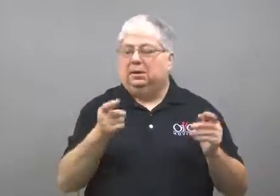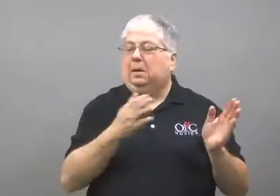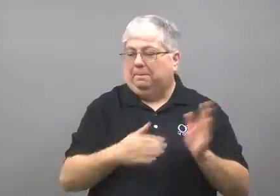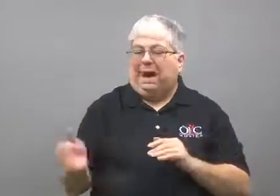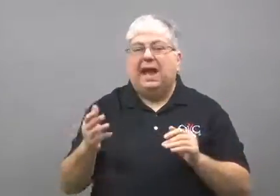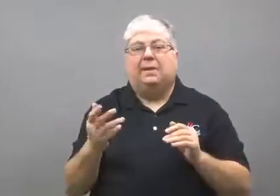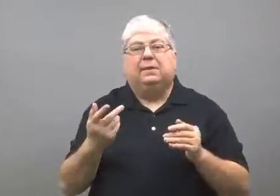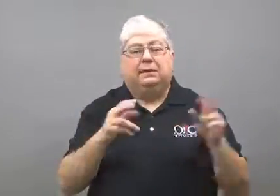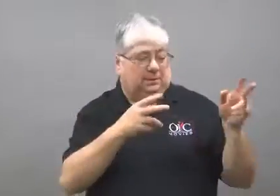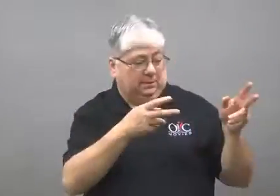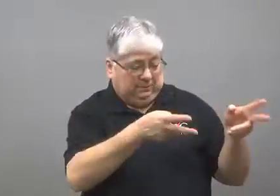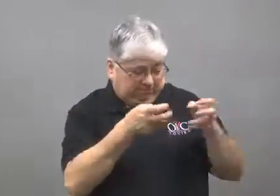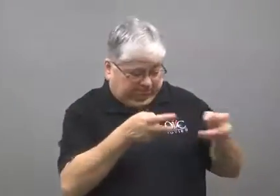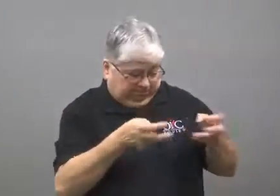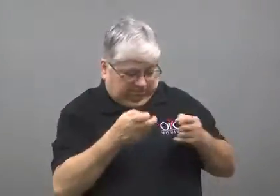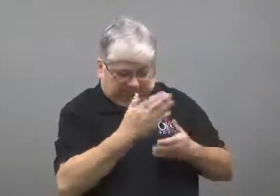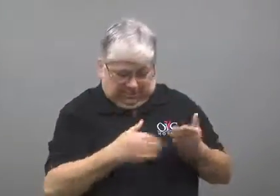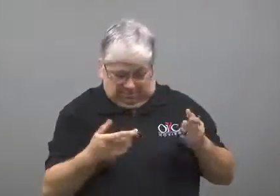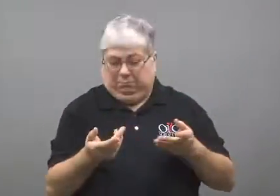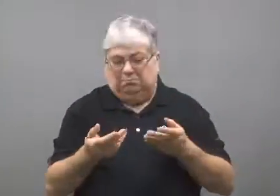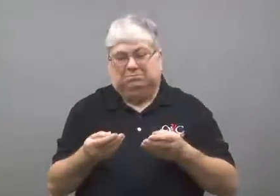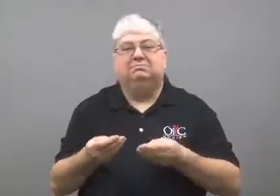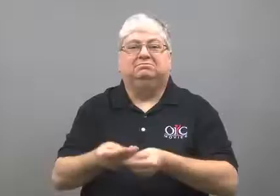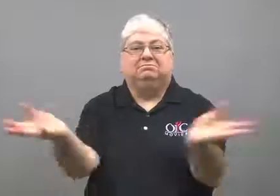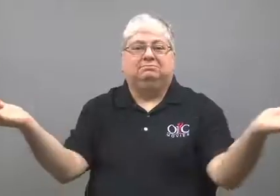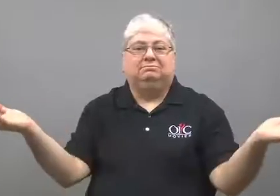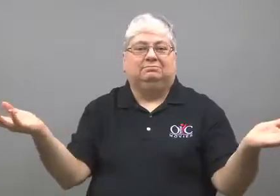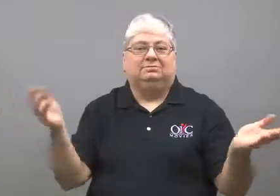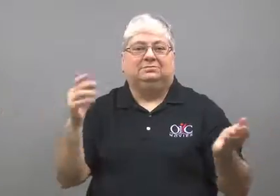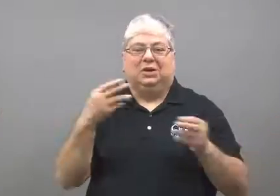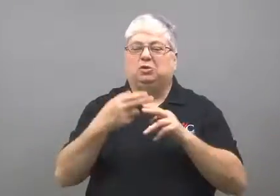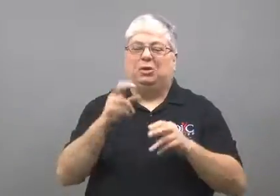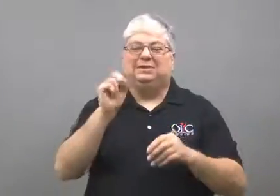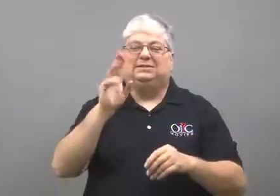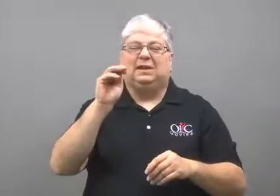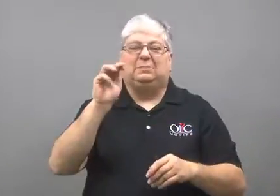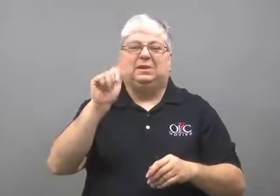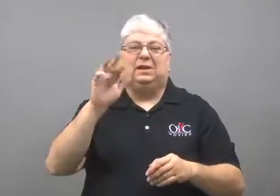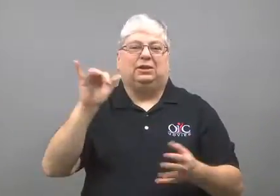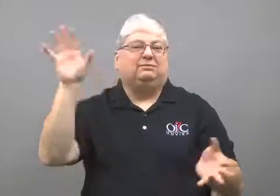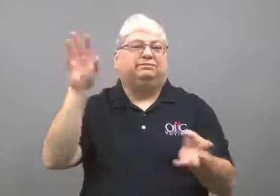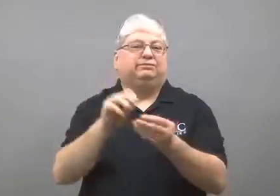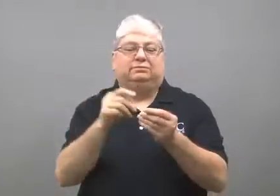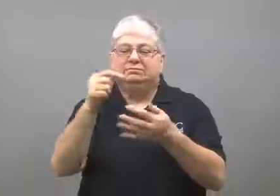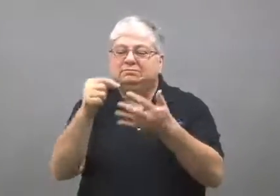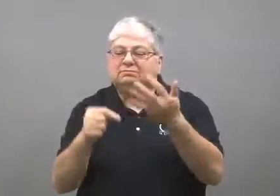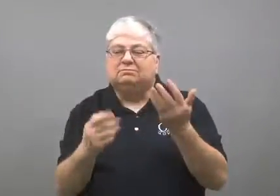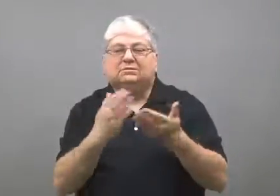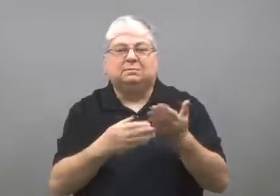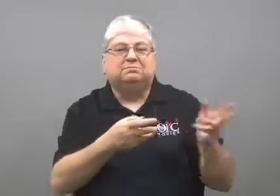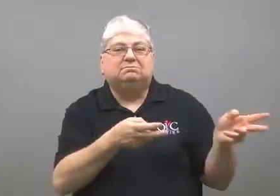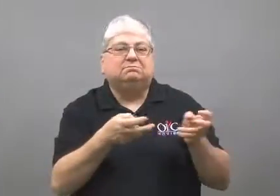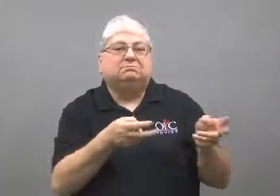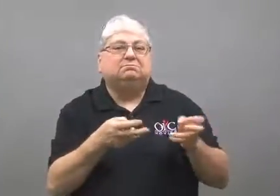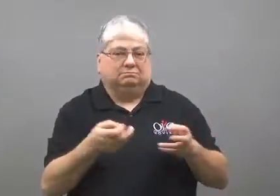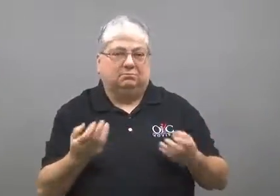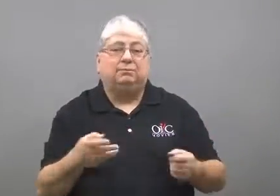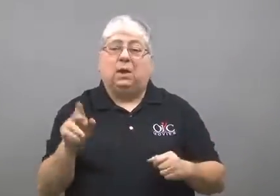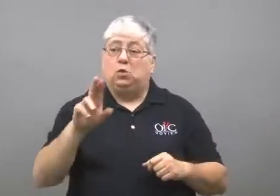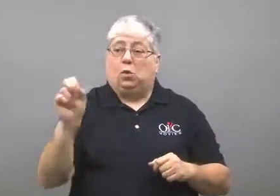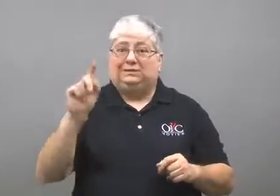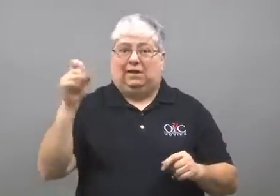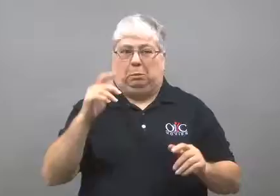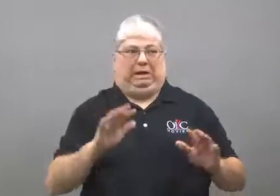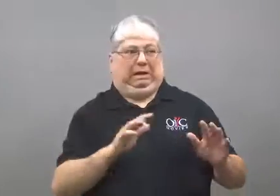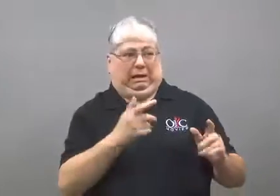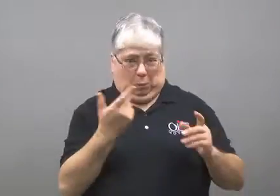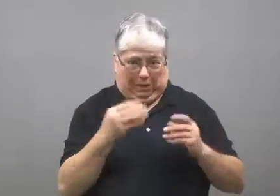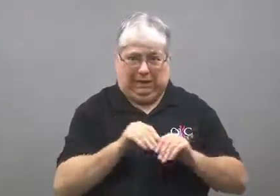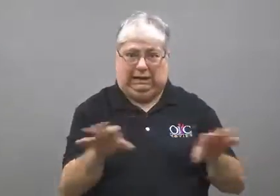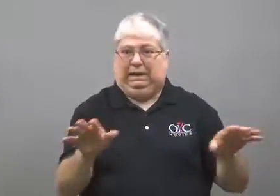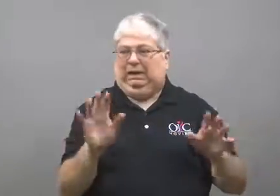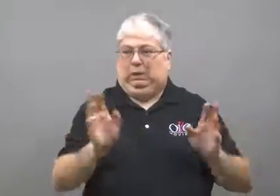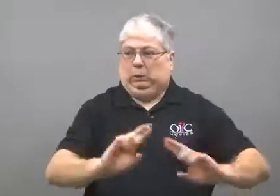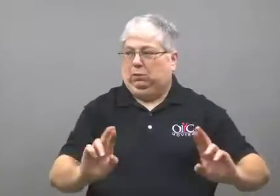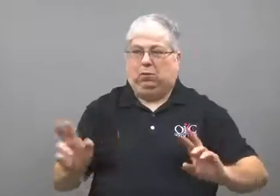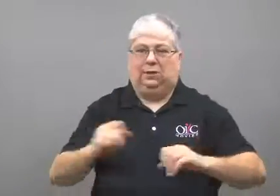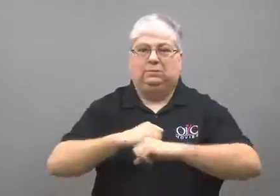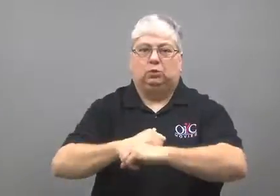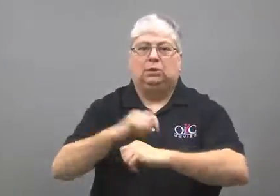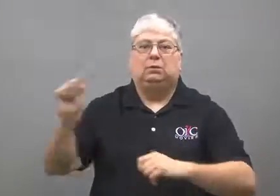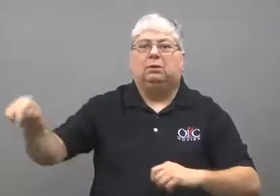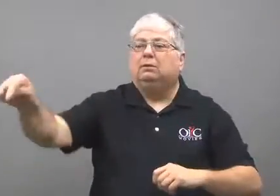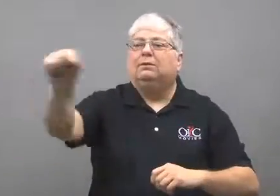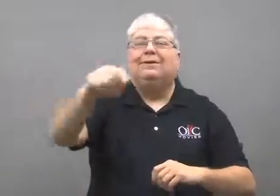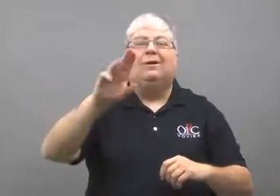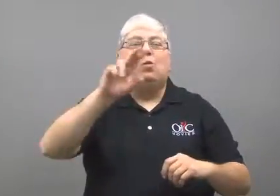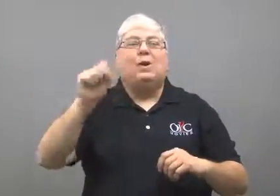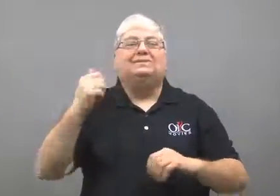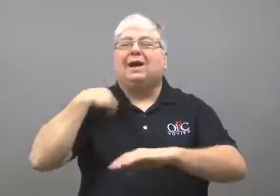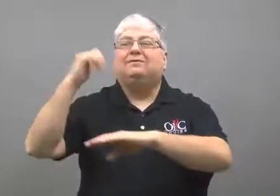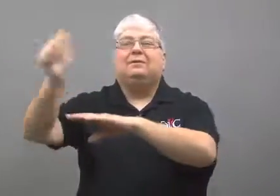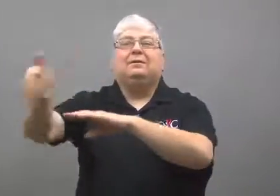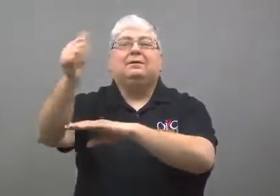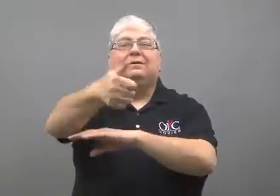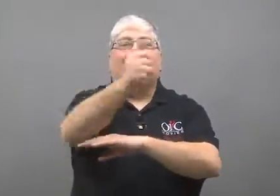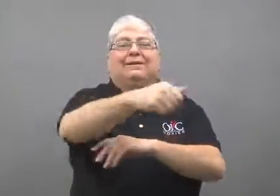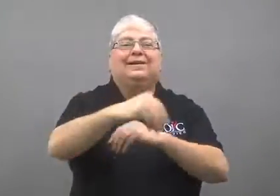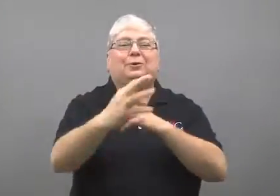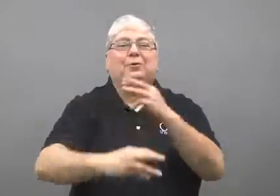A summary of this report was to be released.